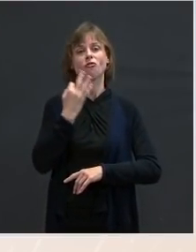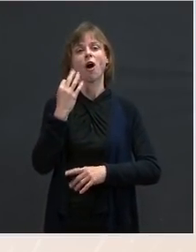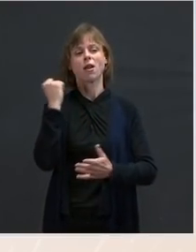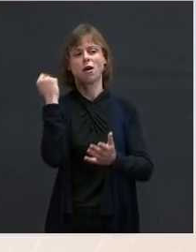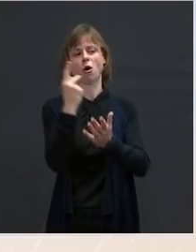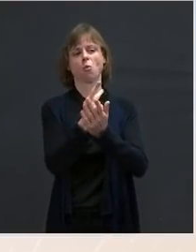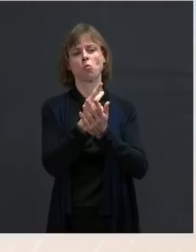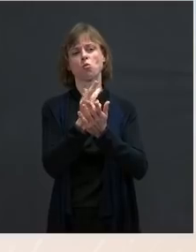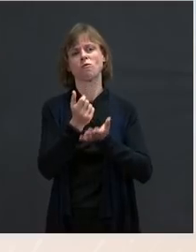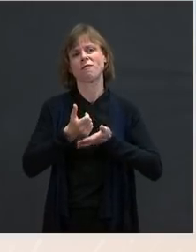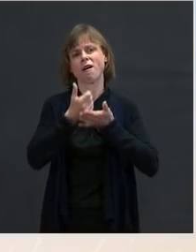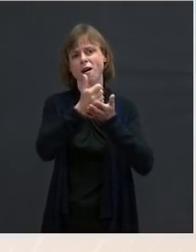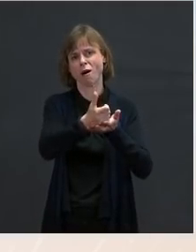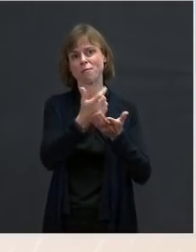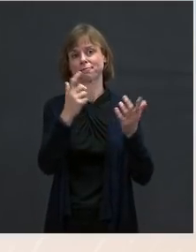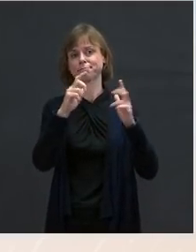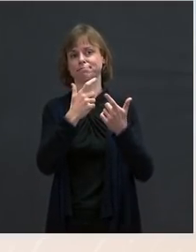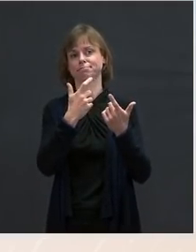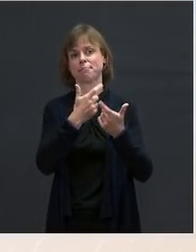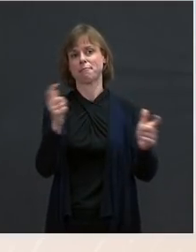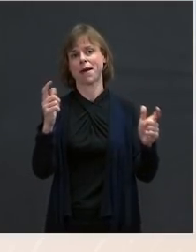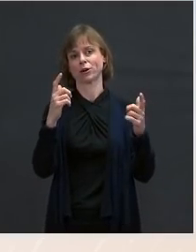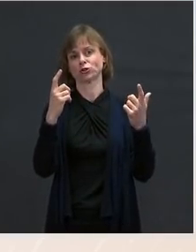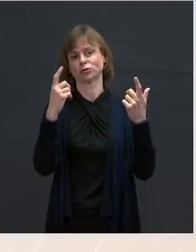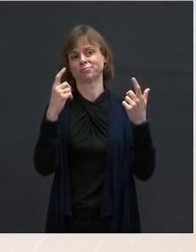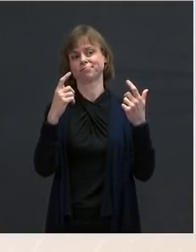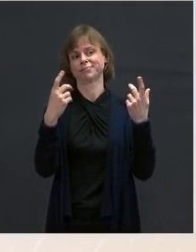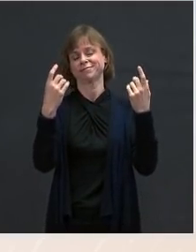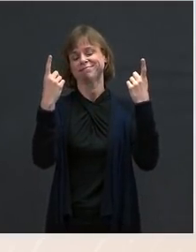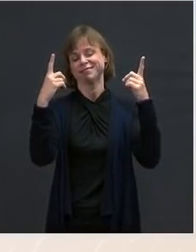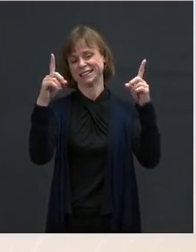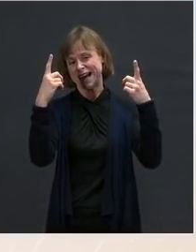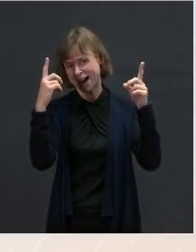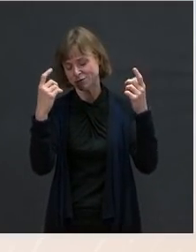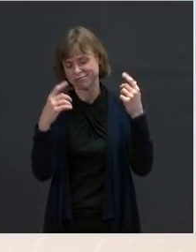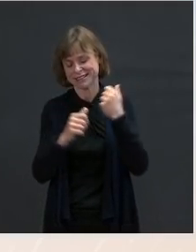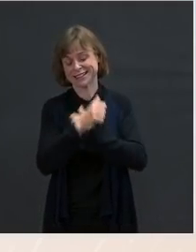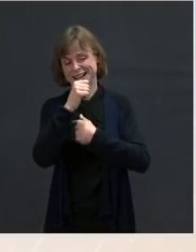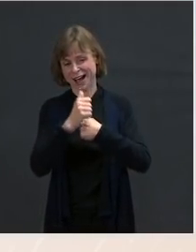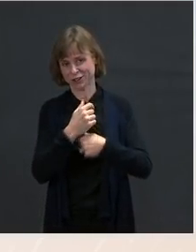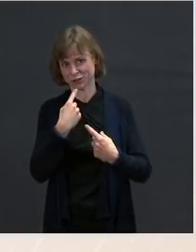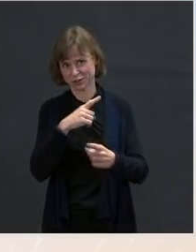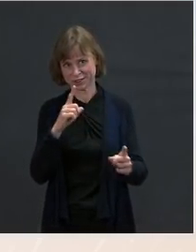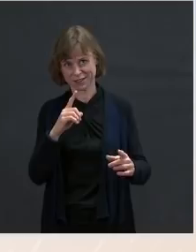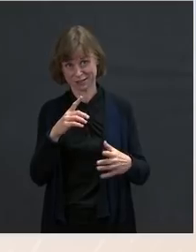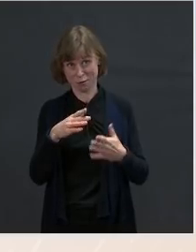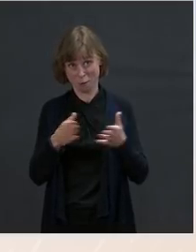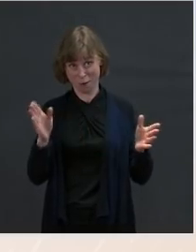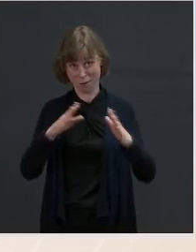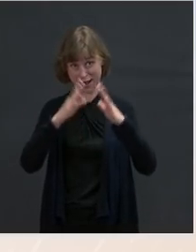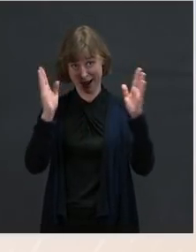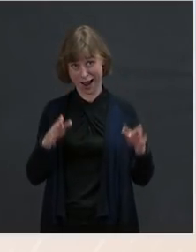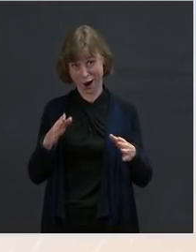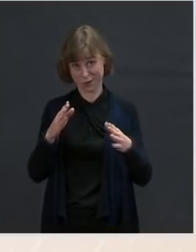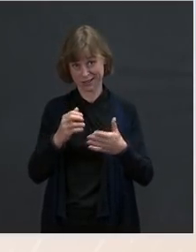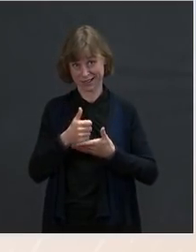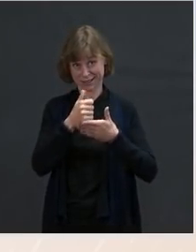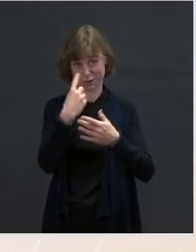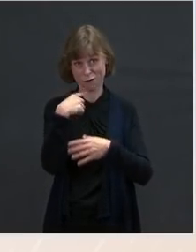as many of you know, for the state of Texas, including public and hazard mitigation assistance for all 254 Texas counties.